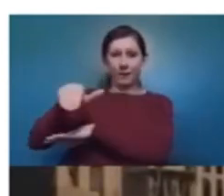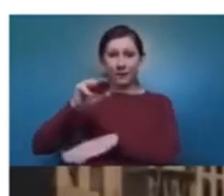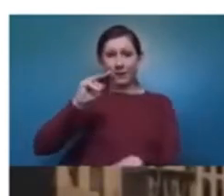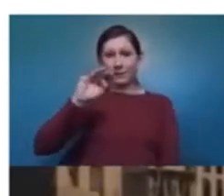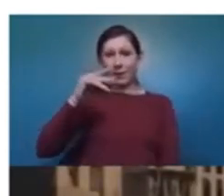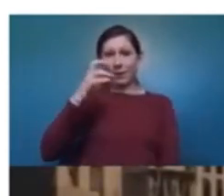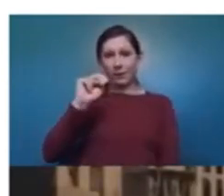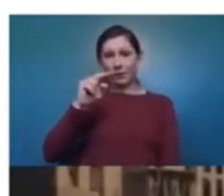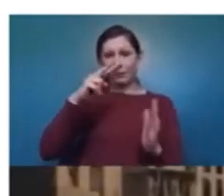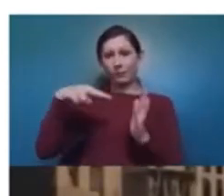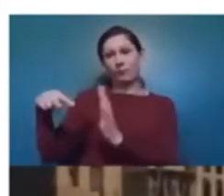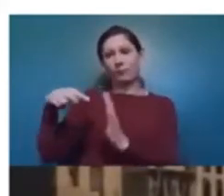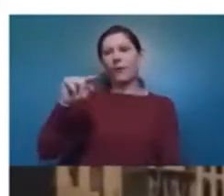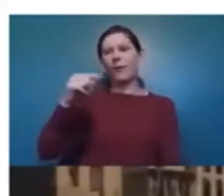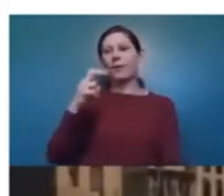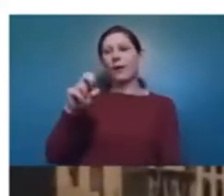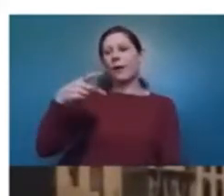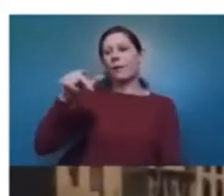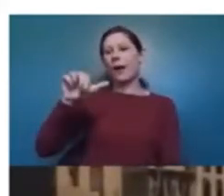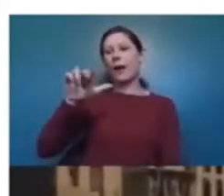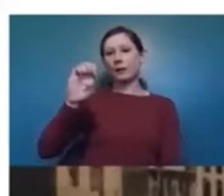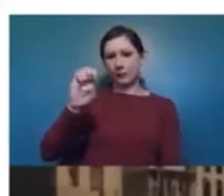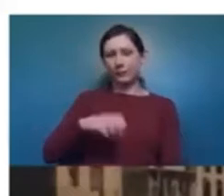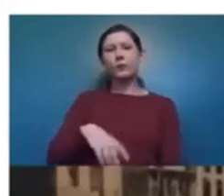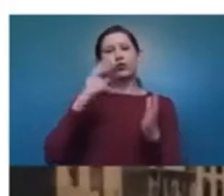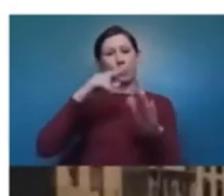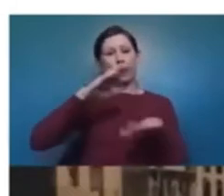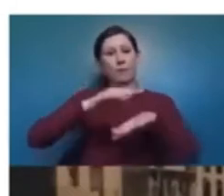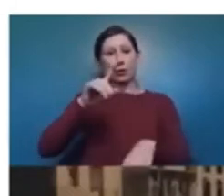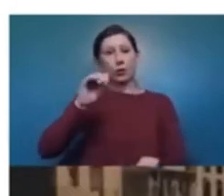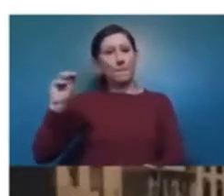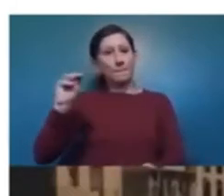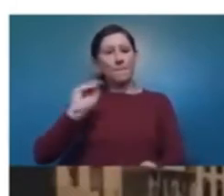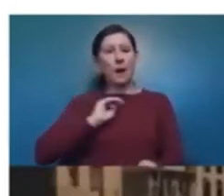reading of Albert Camus' epic "The Plague." Read on Zoom by our TourCo's